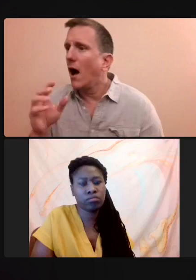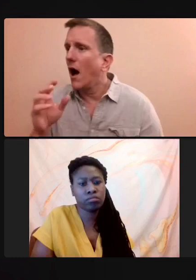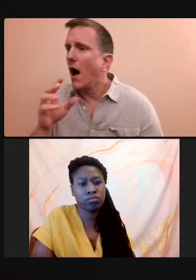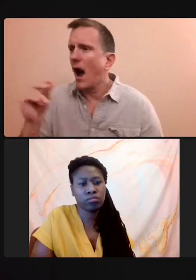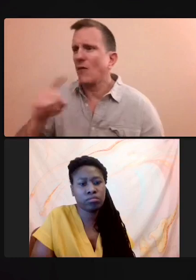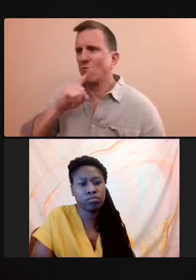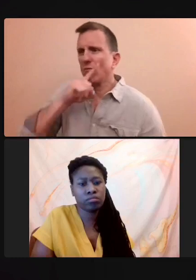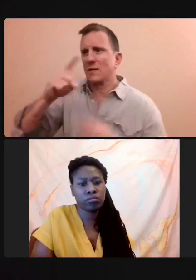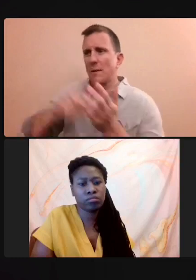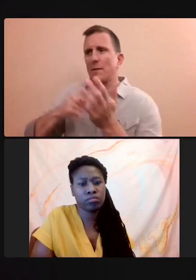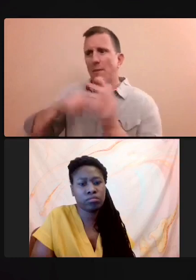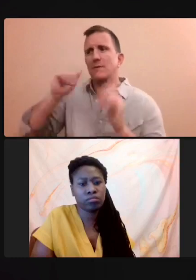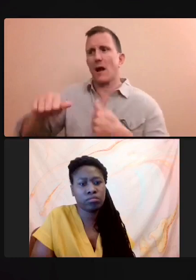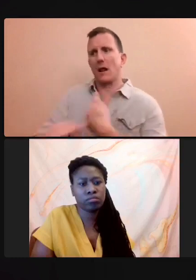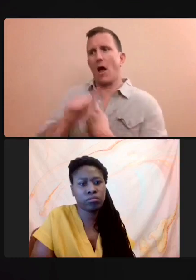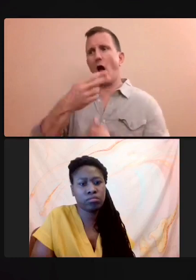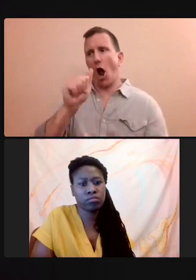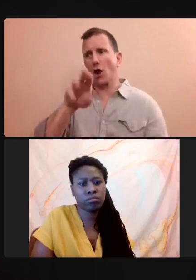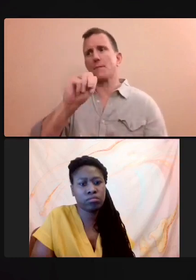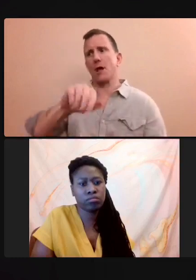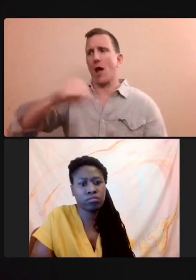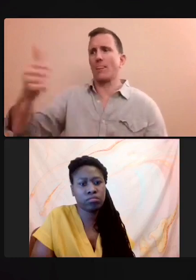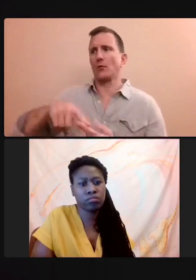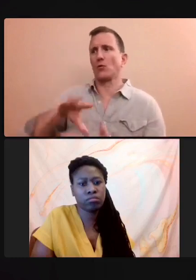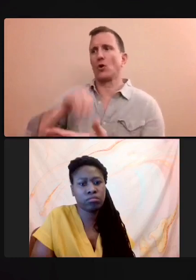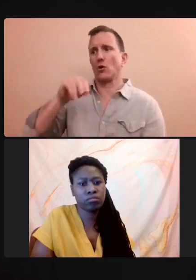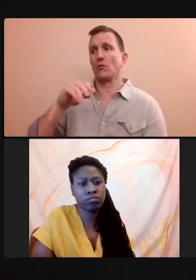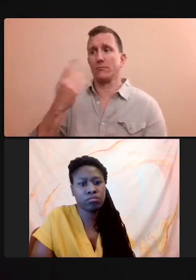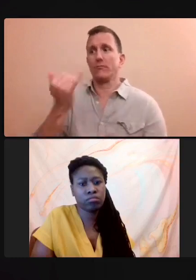actually knows the history behind ASL